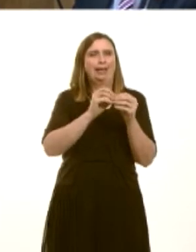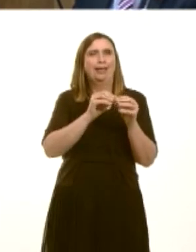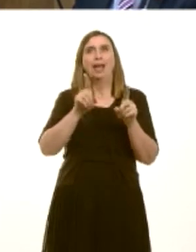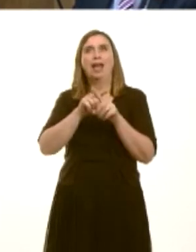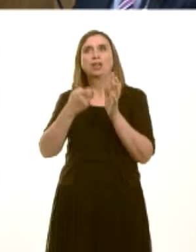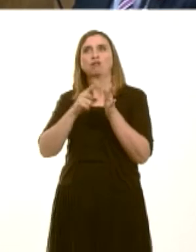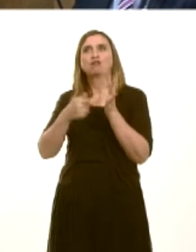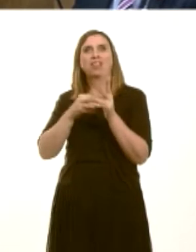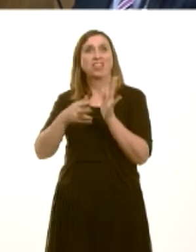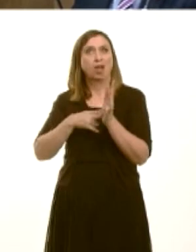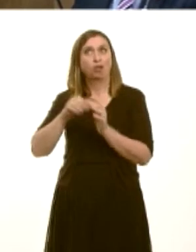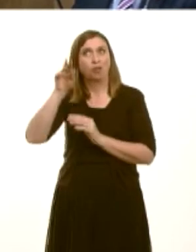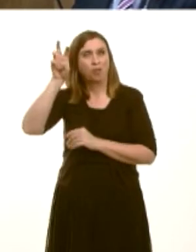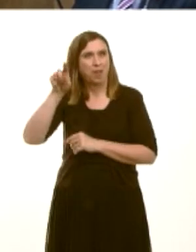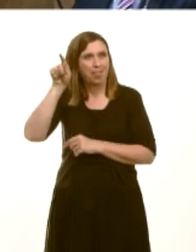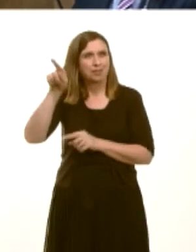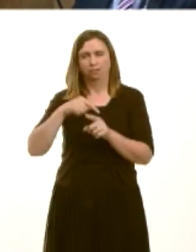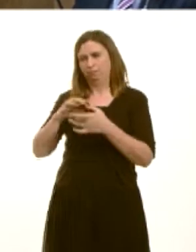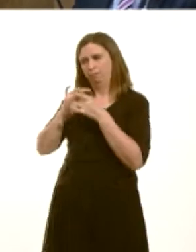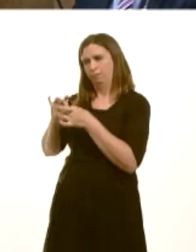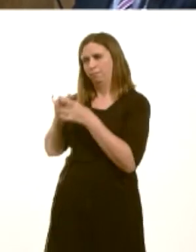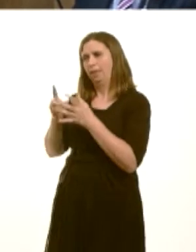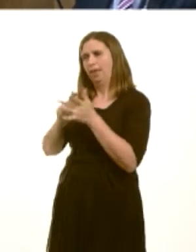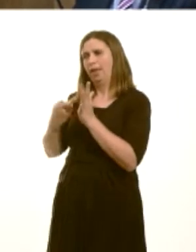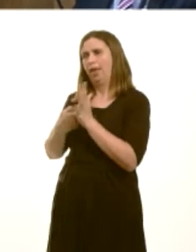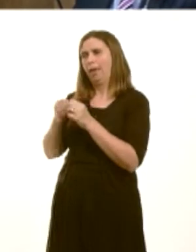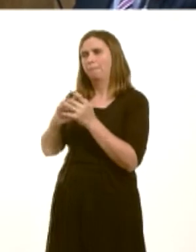and, of course, working closely with companies such as Airbus and Tata in order to preserve